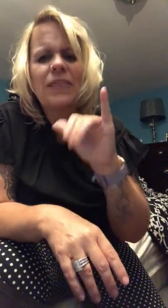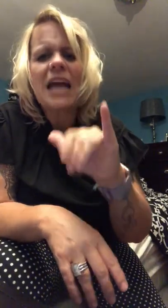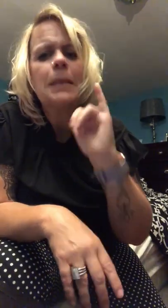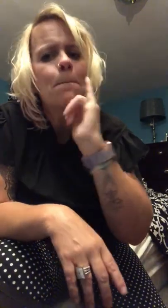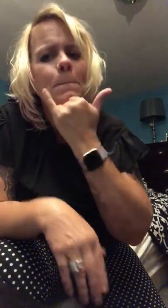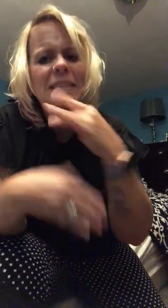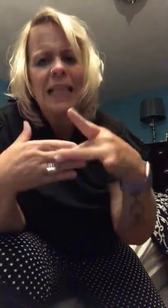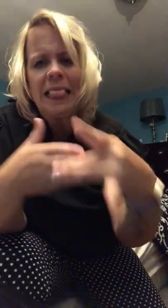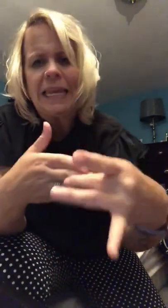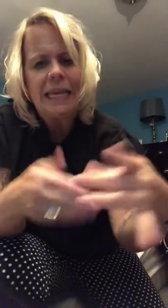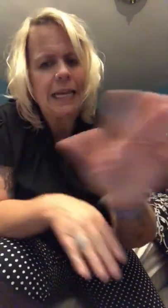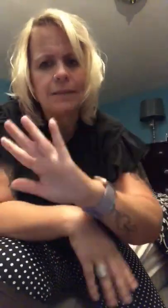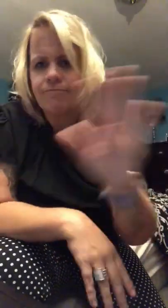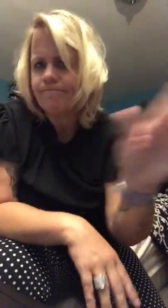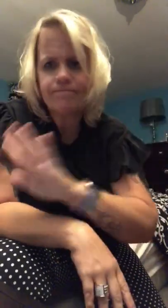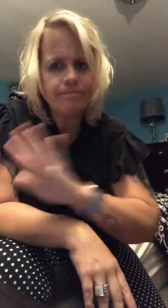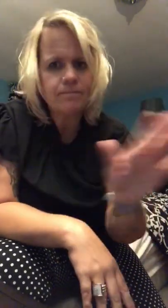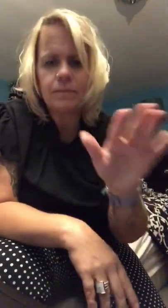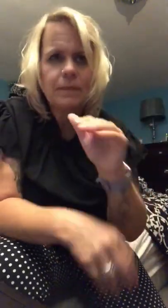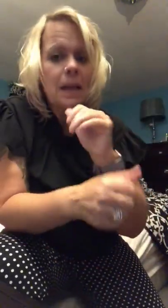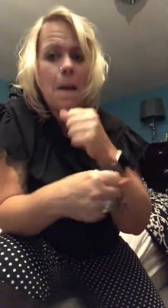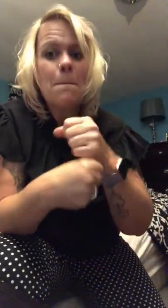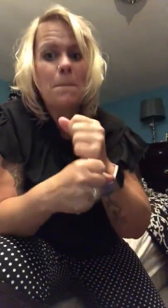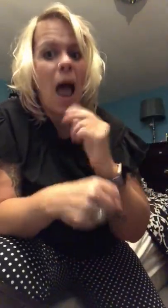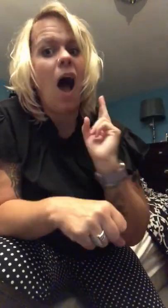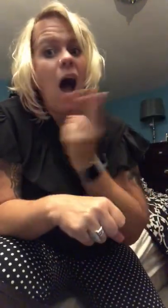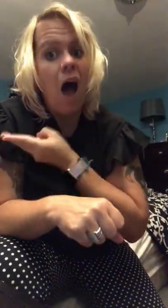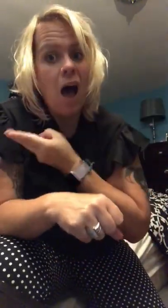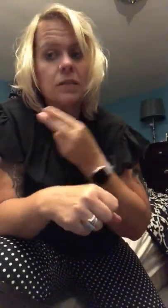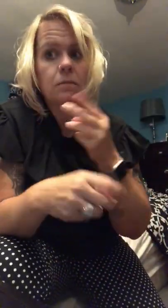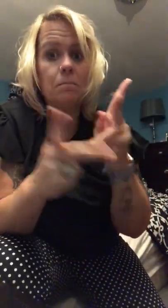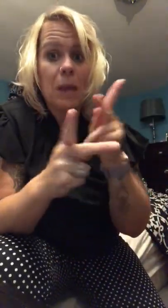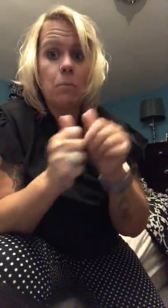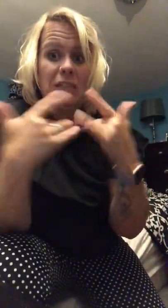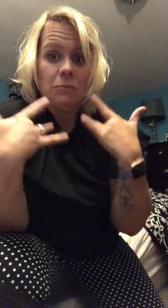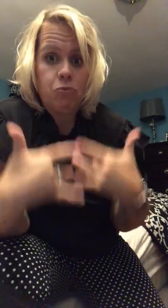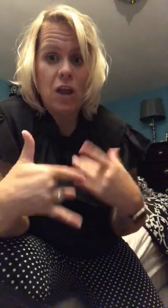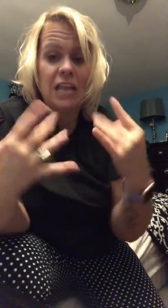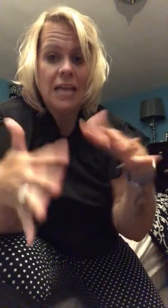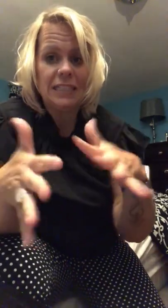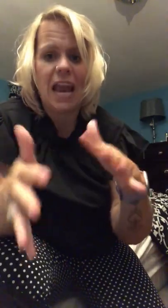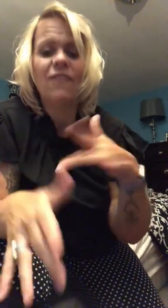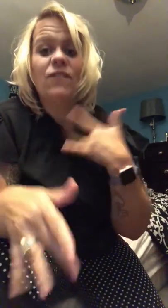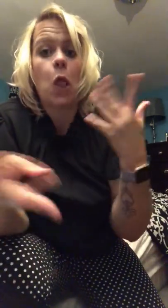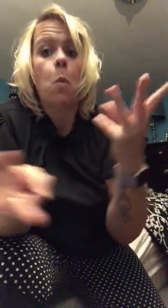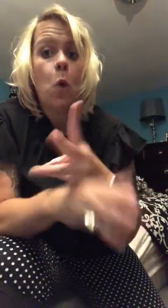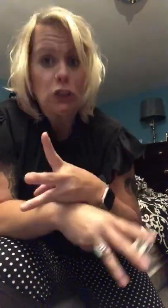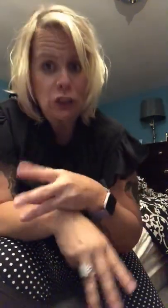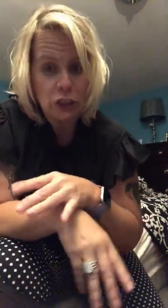That's misleading and it's not encouraged. It will make situations worse for people with depression and anxiety.